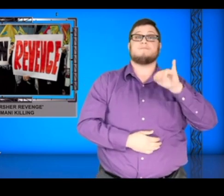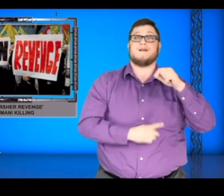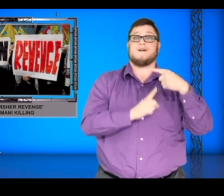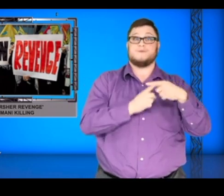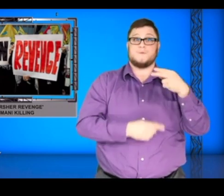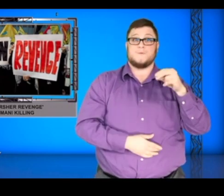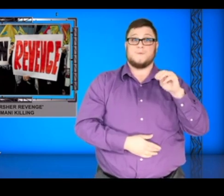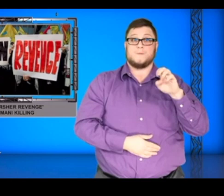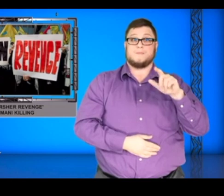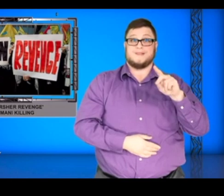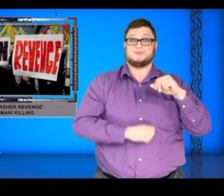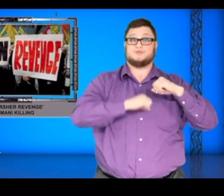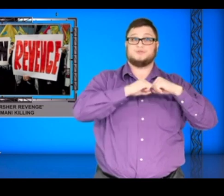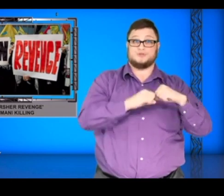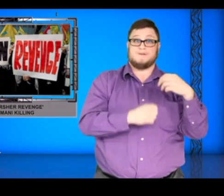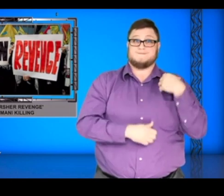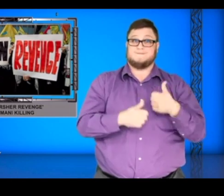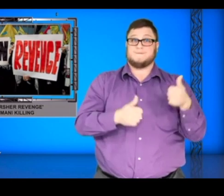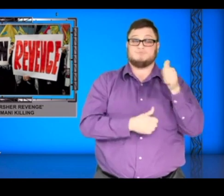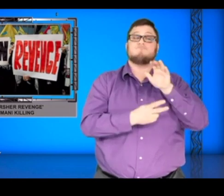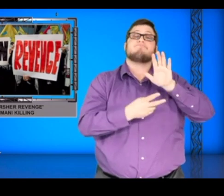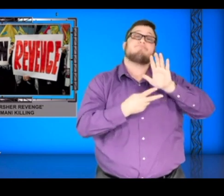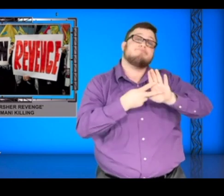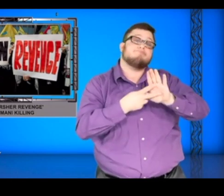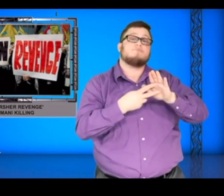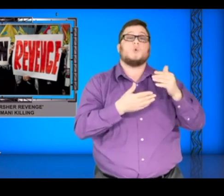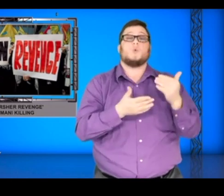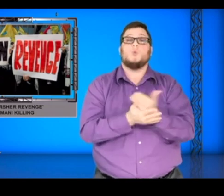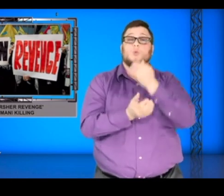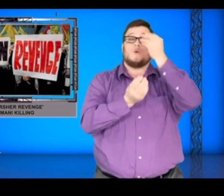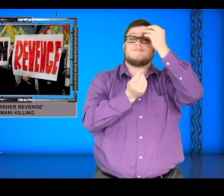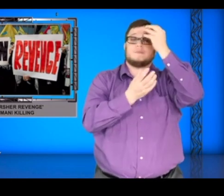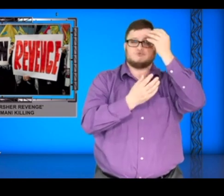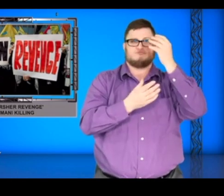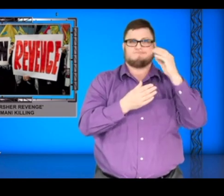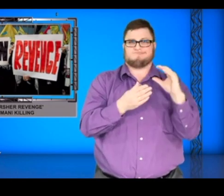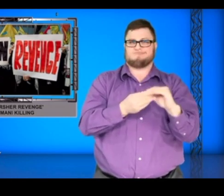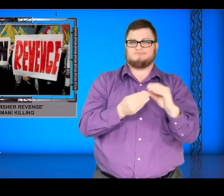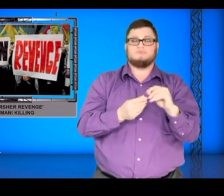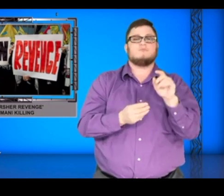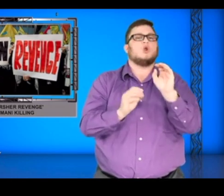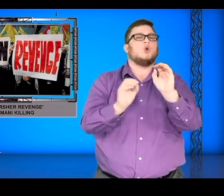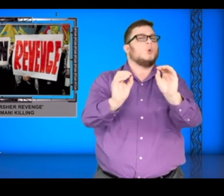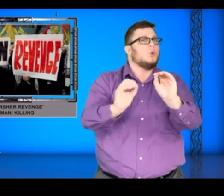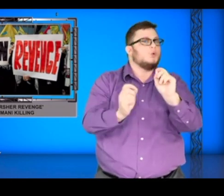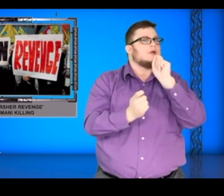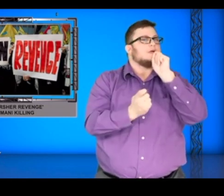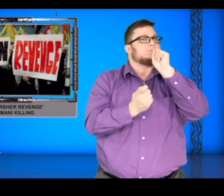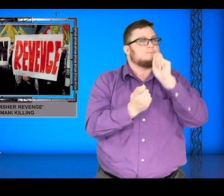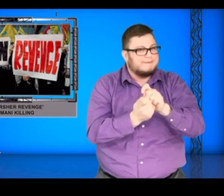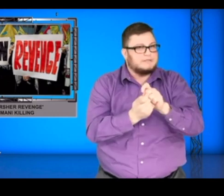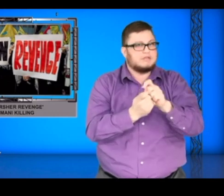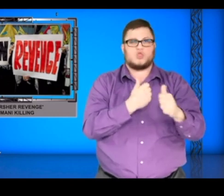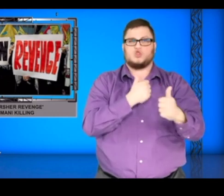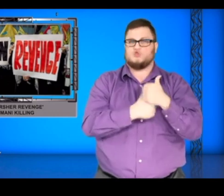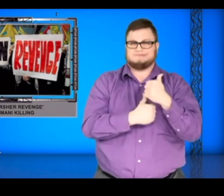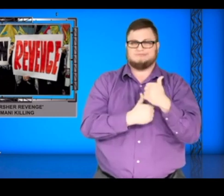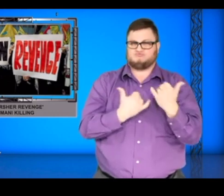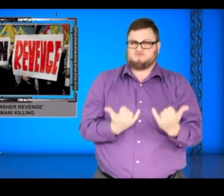In a new bulletin, FBI and Homeland security officials say there is no specific threat